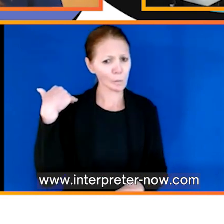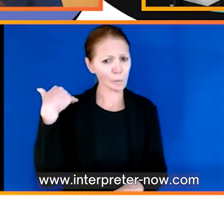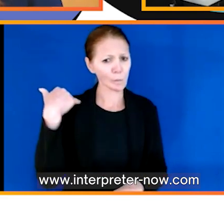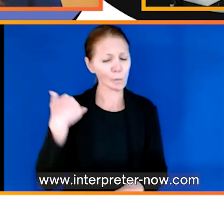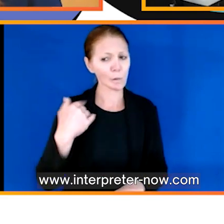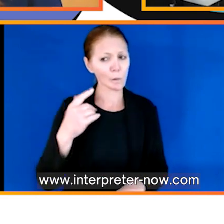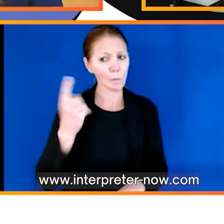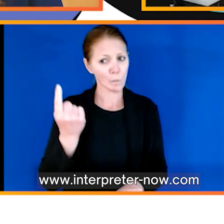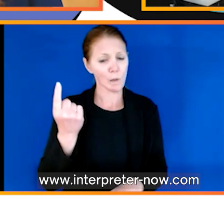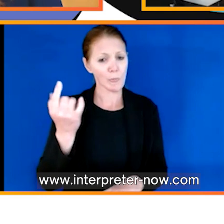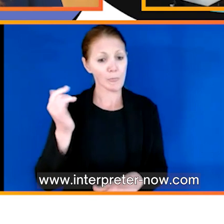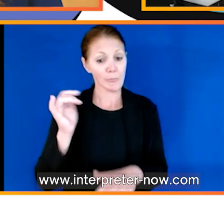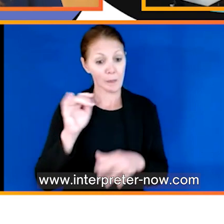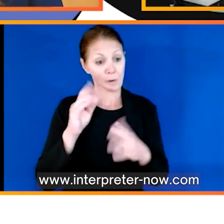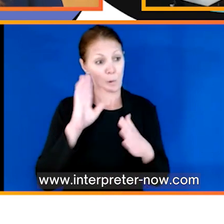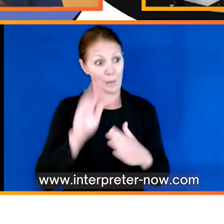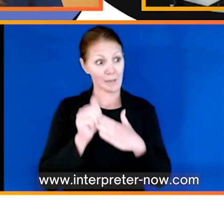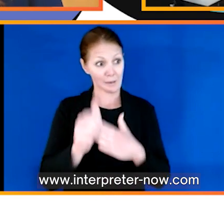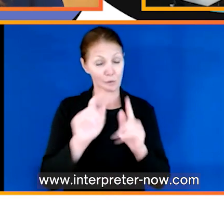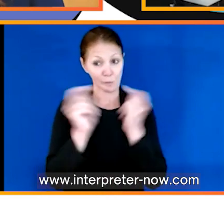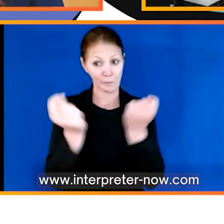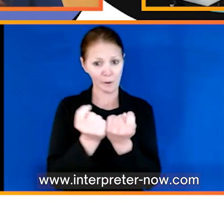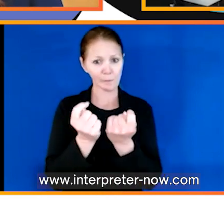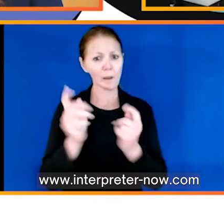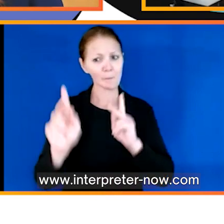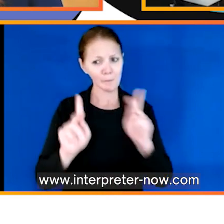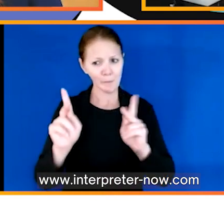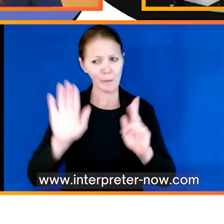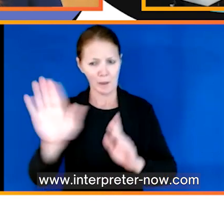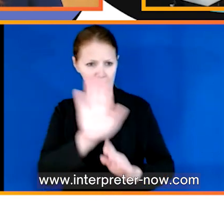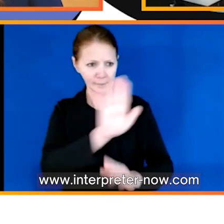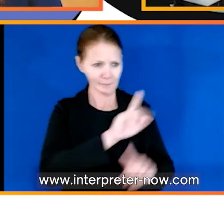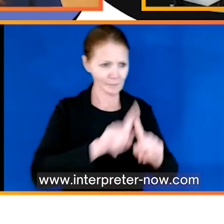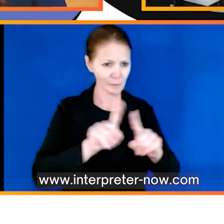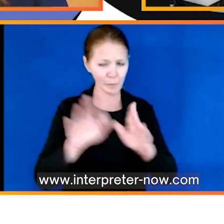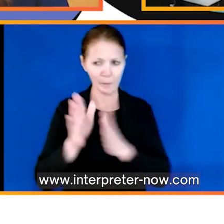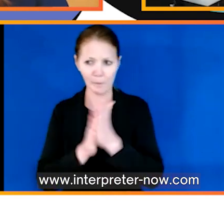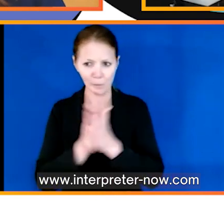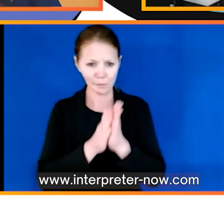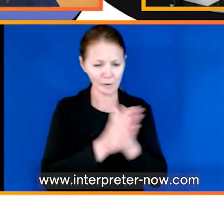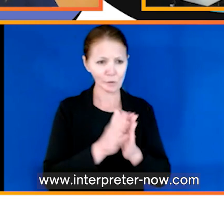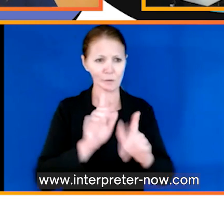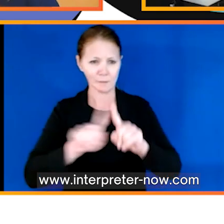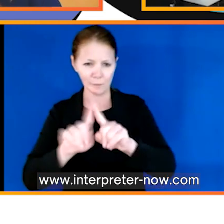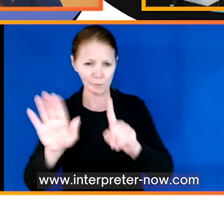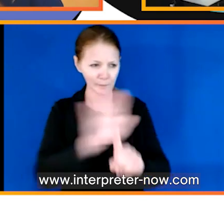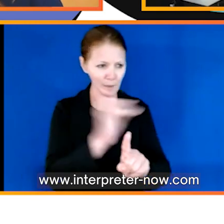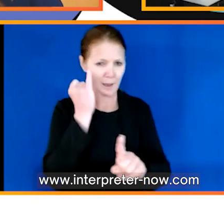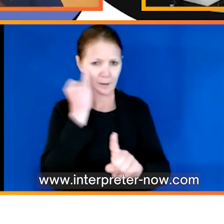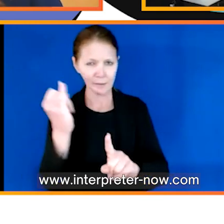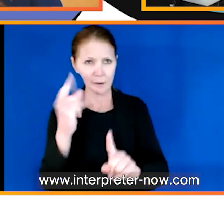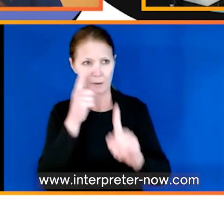You have to create that safe space for people to really identify what it is that is driving